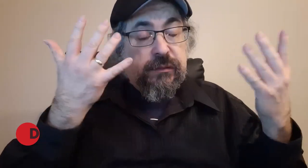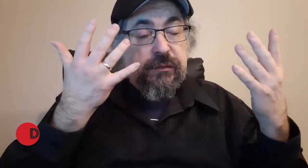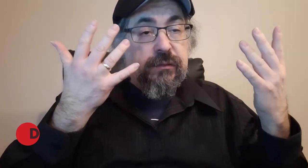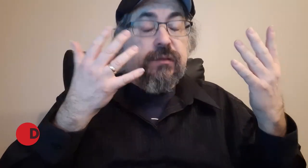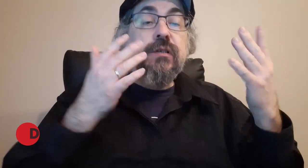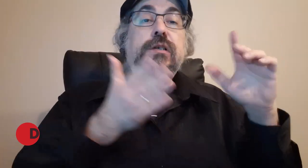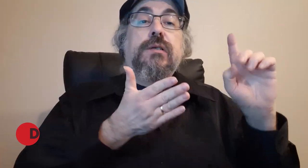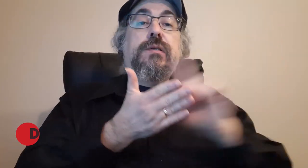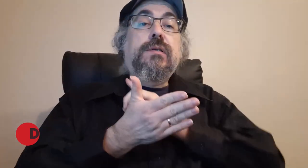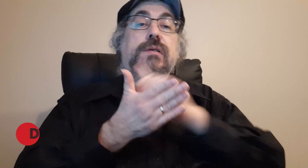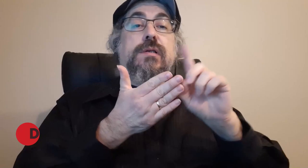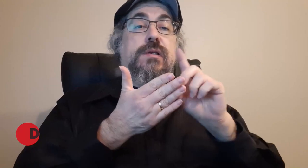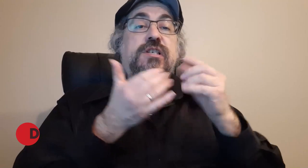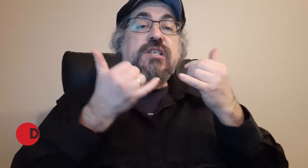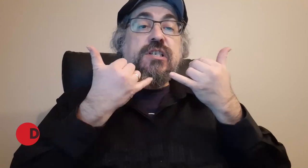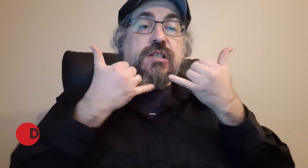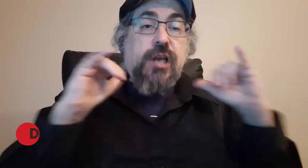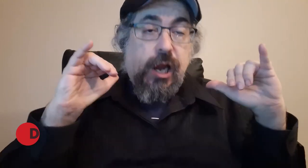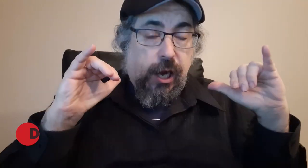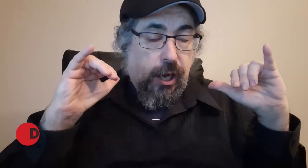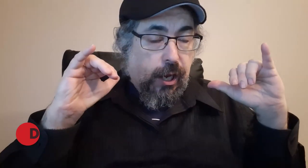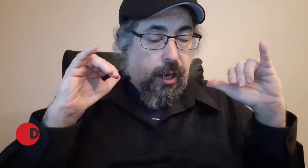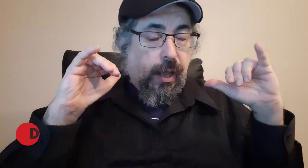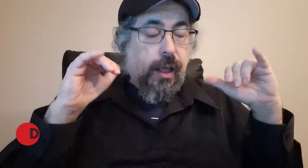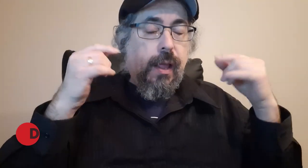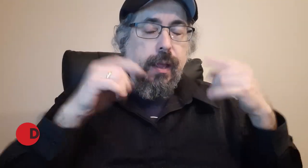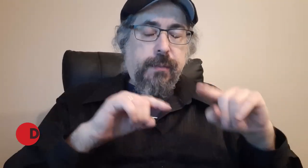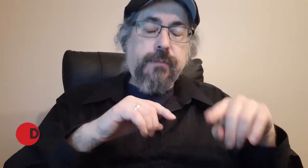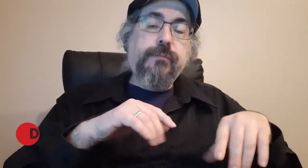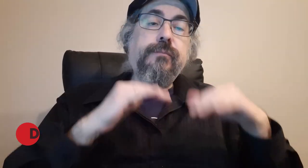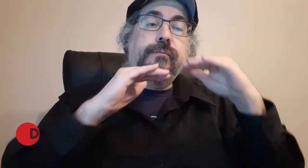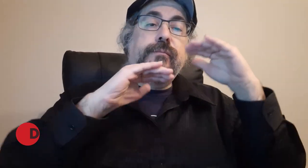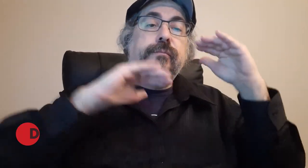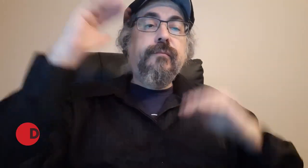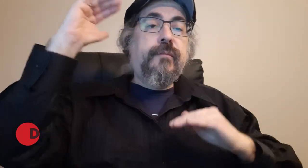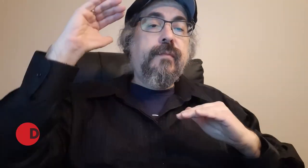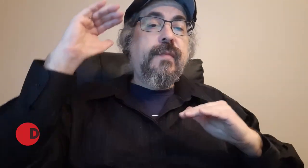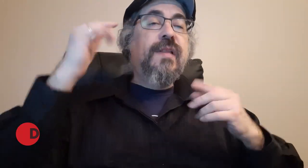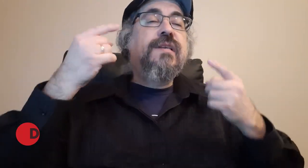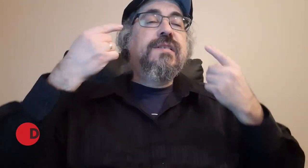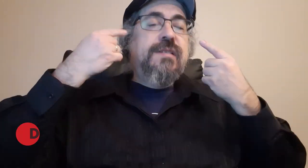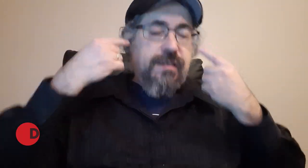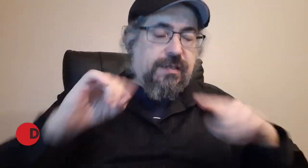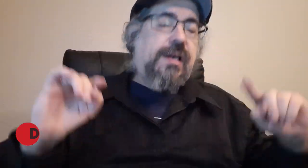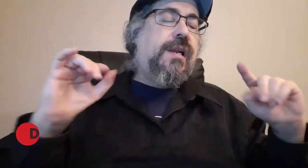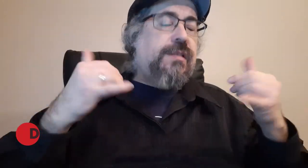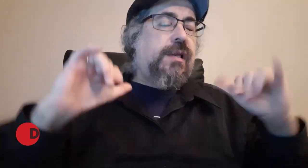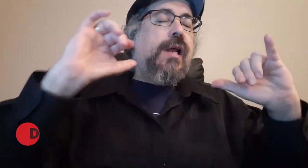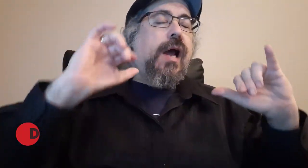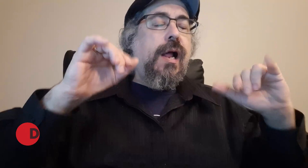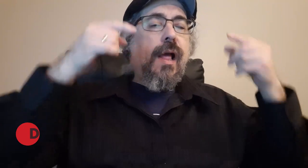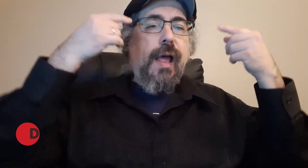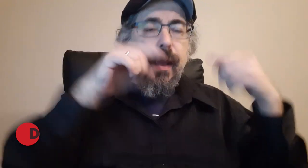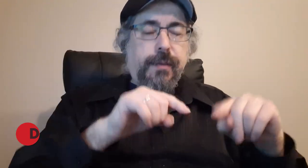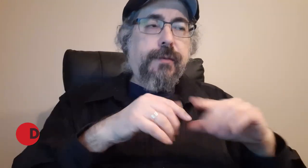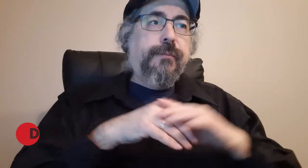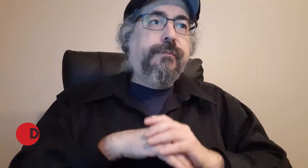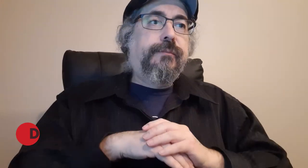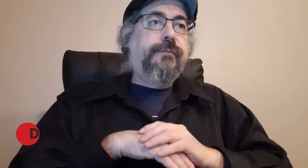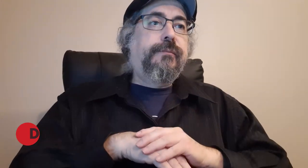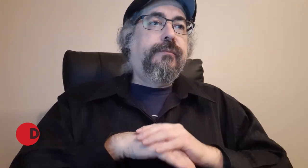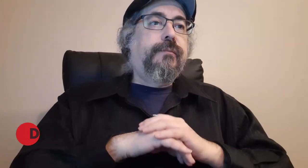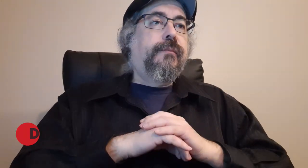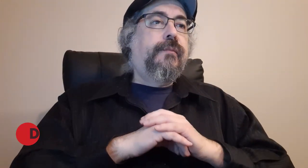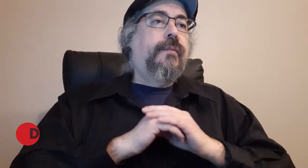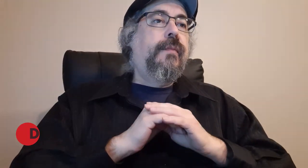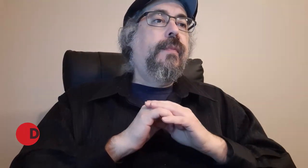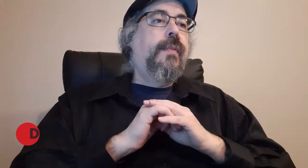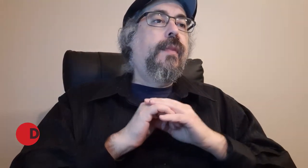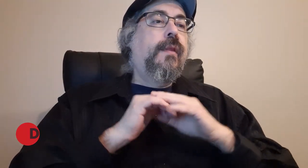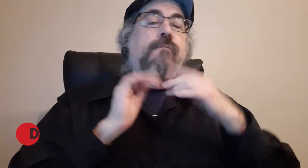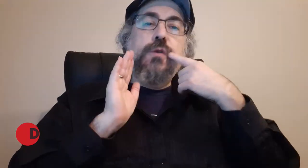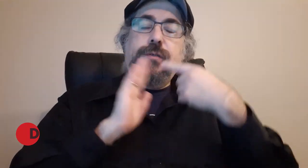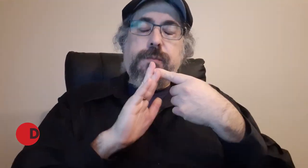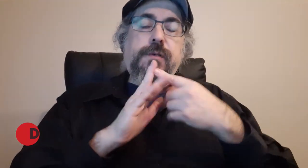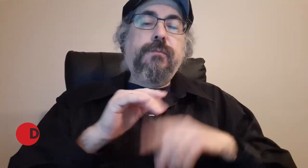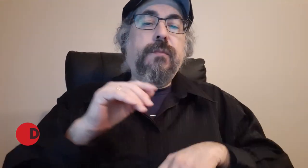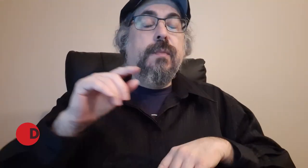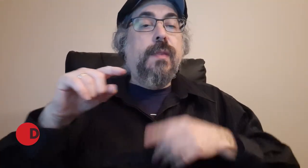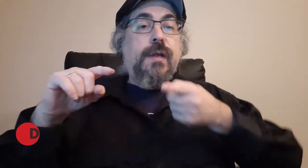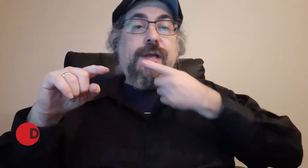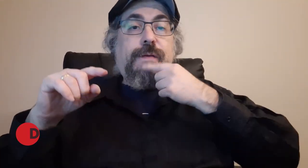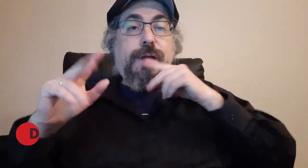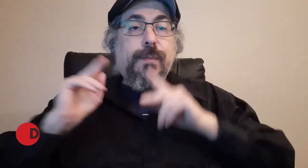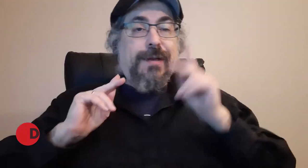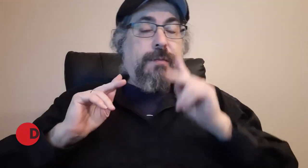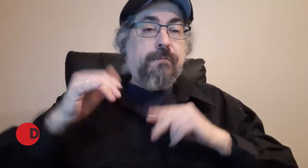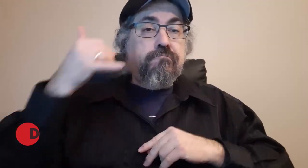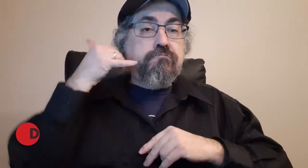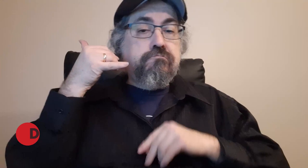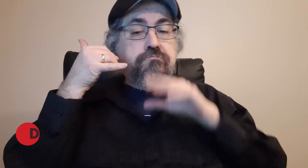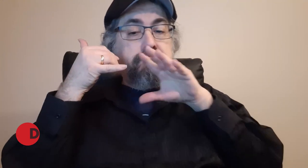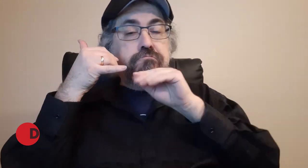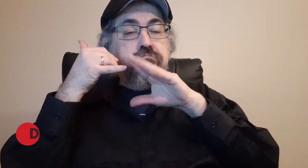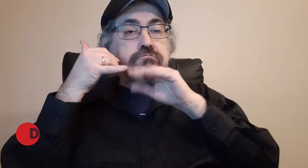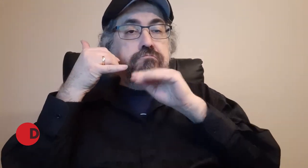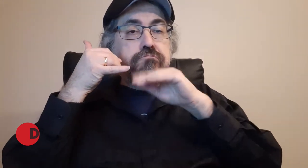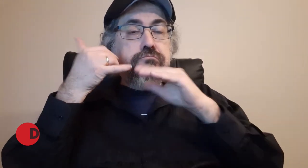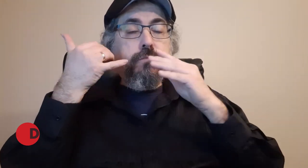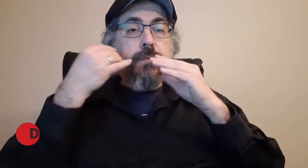But it still happens - for example, hearing people can have a unlimited